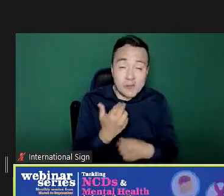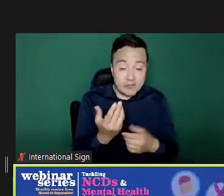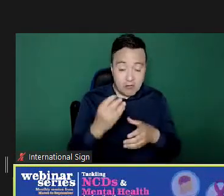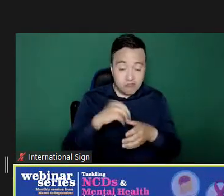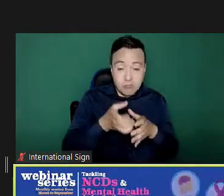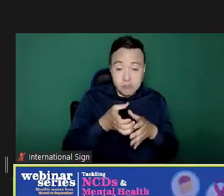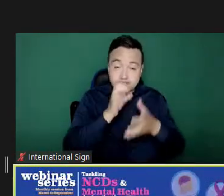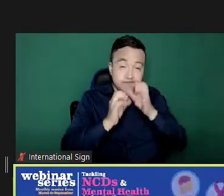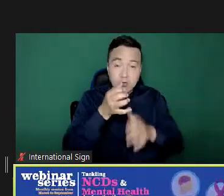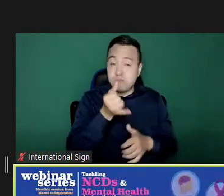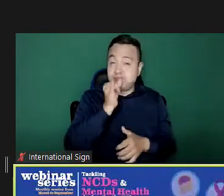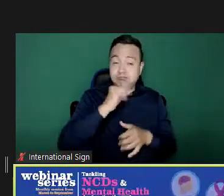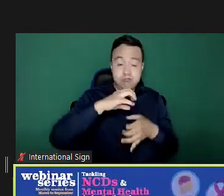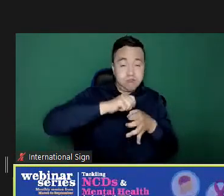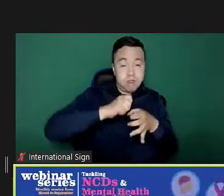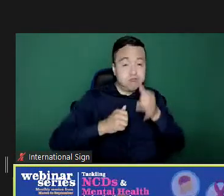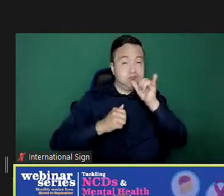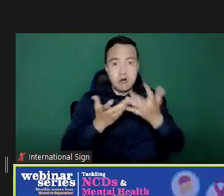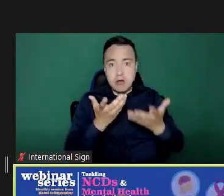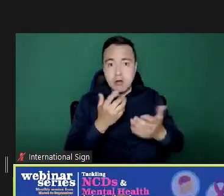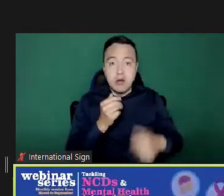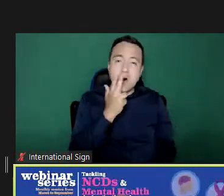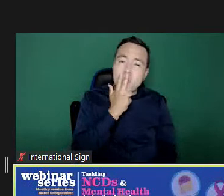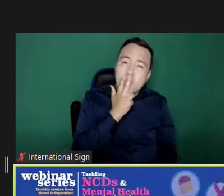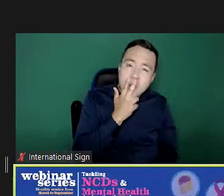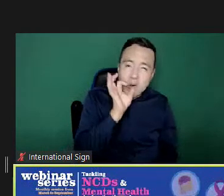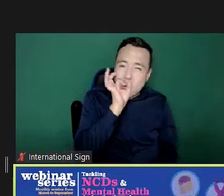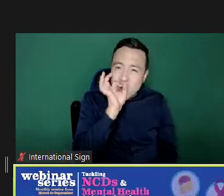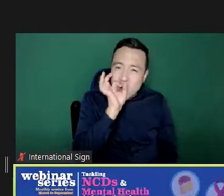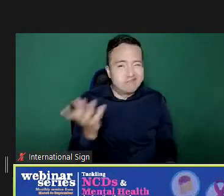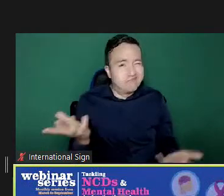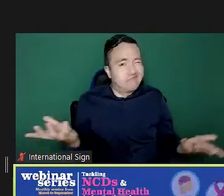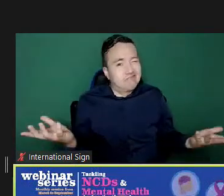One has to create an enabling environment to make these possible.